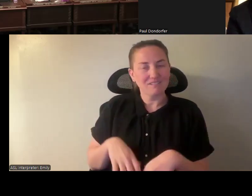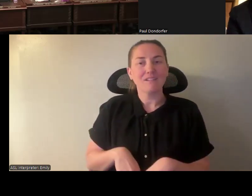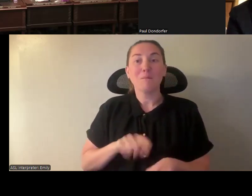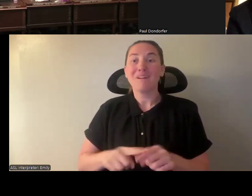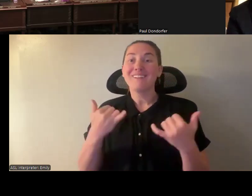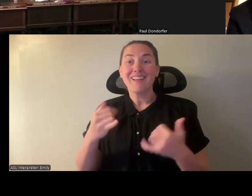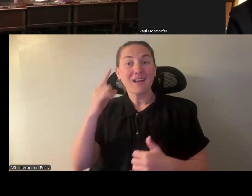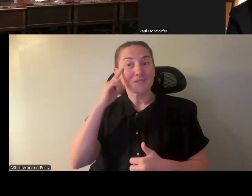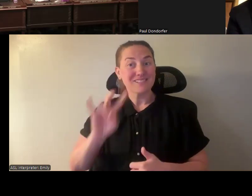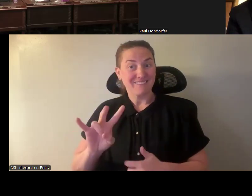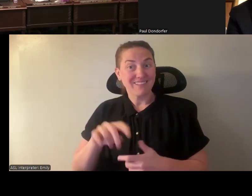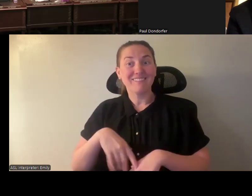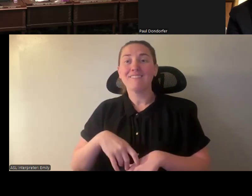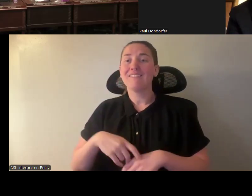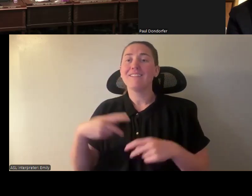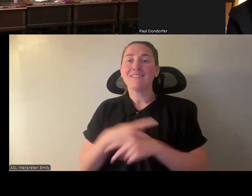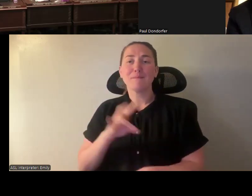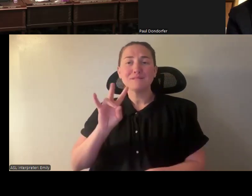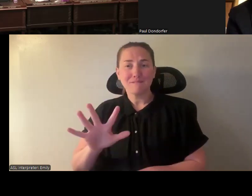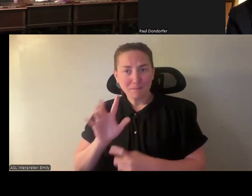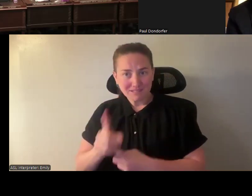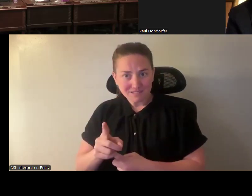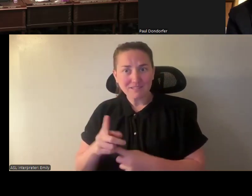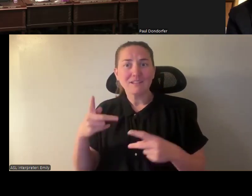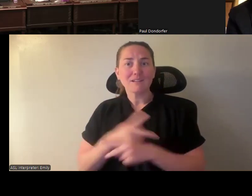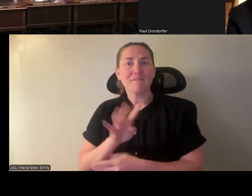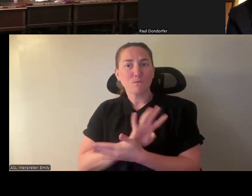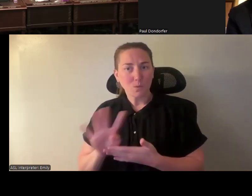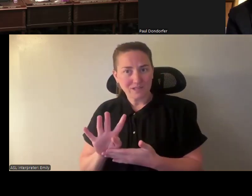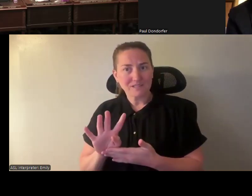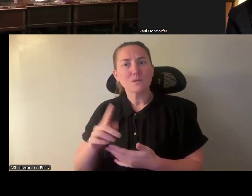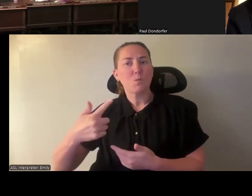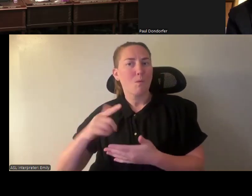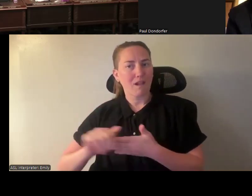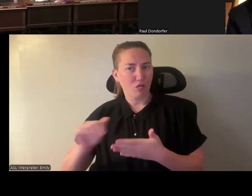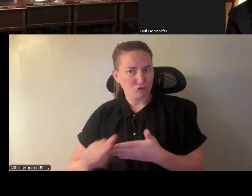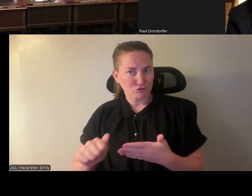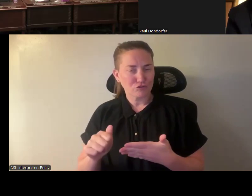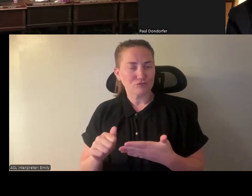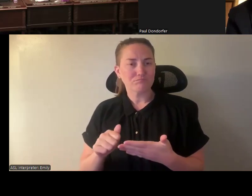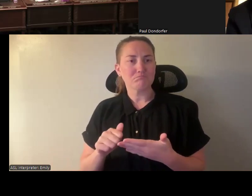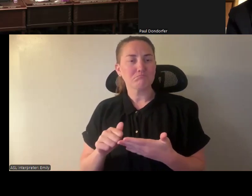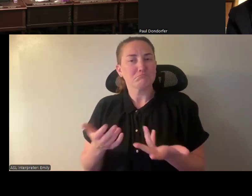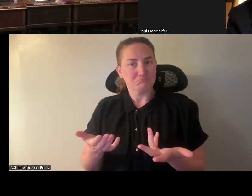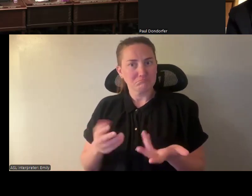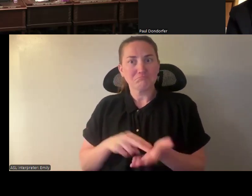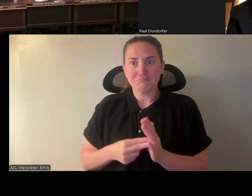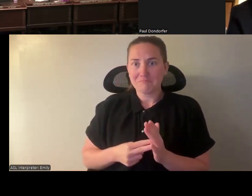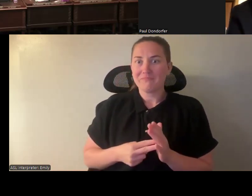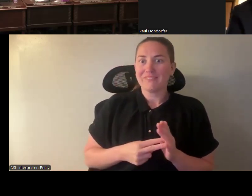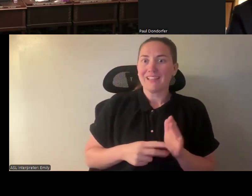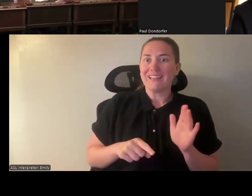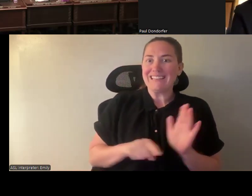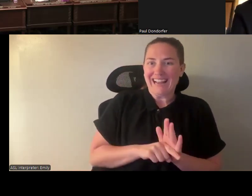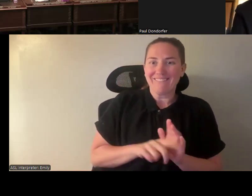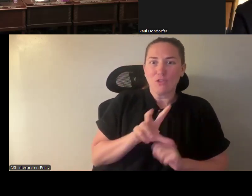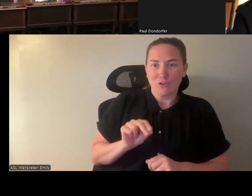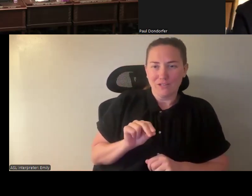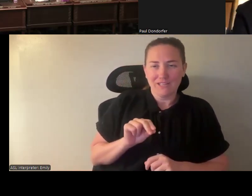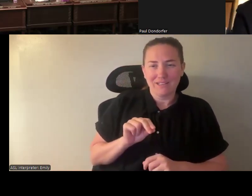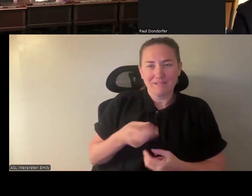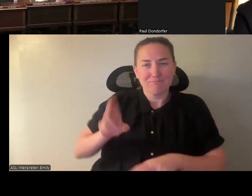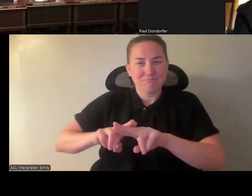cents times 75 minutes times four weeks is $21 So they went from minus30 to plus 21 I don't